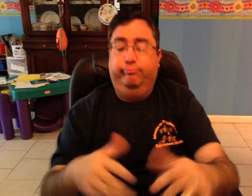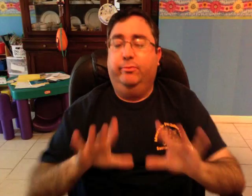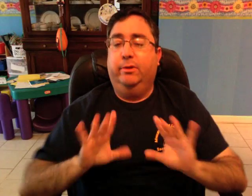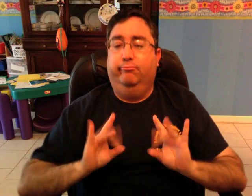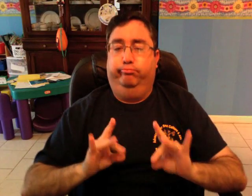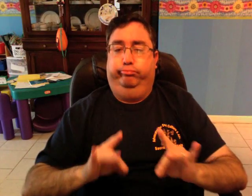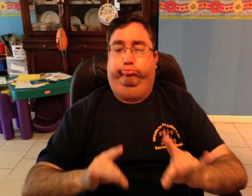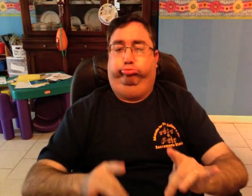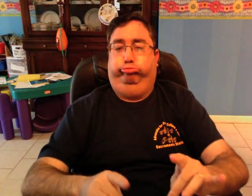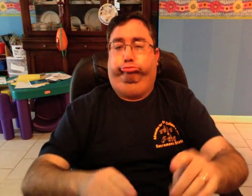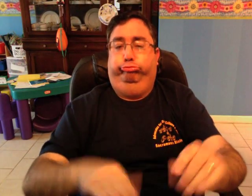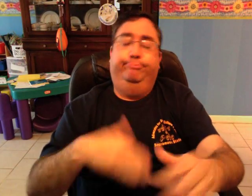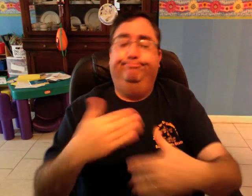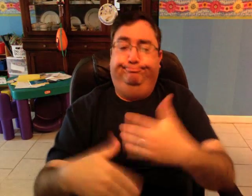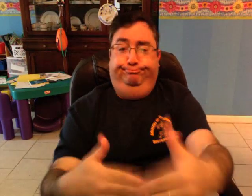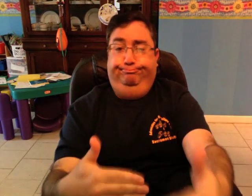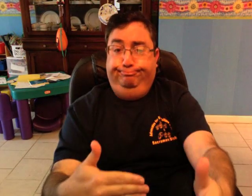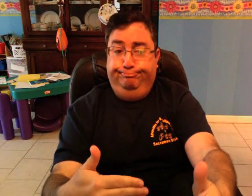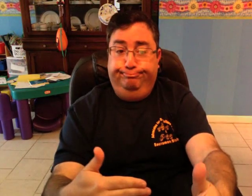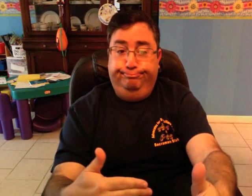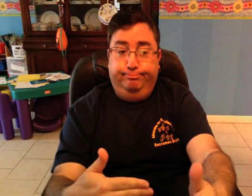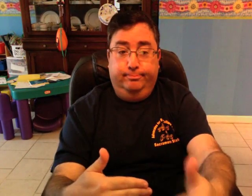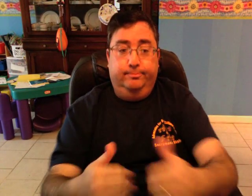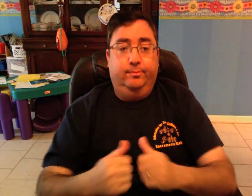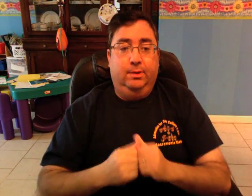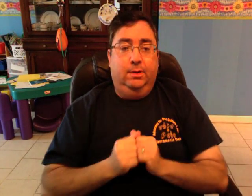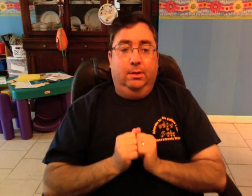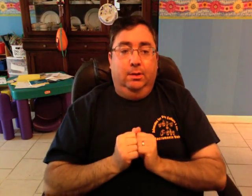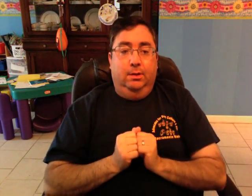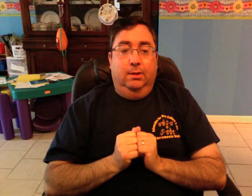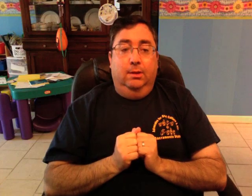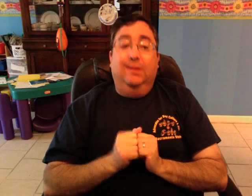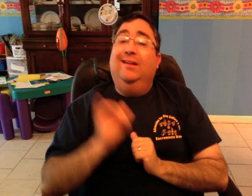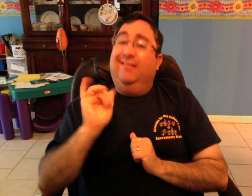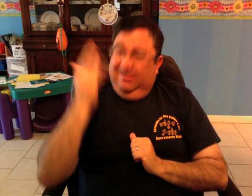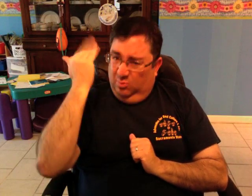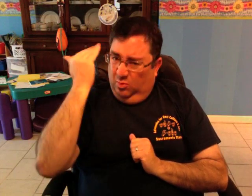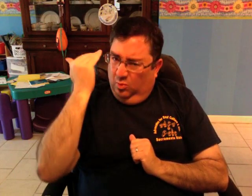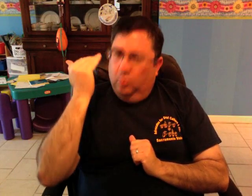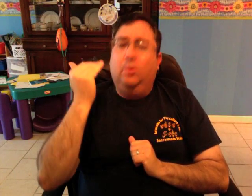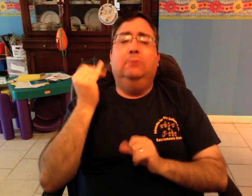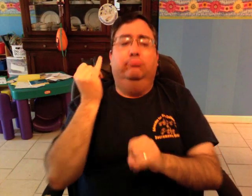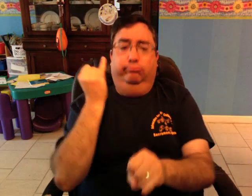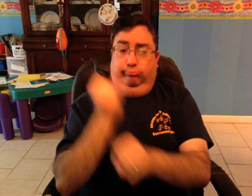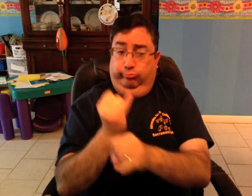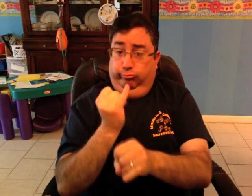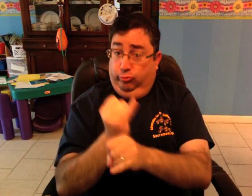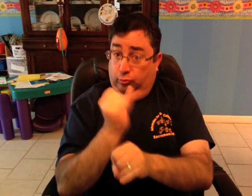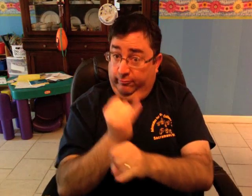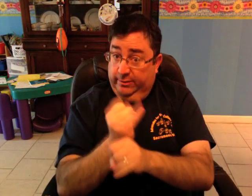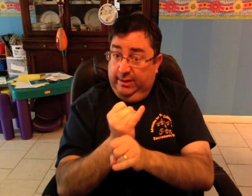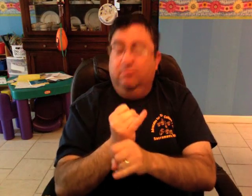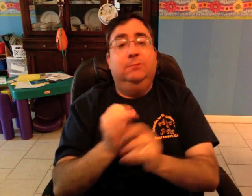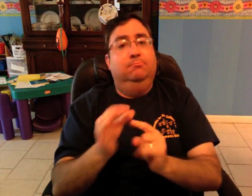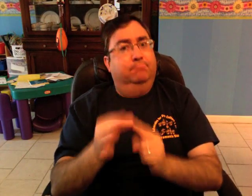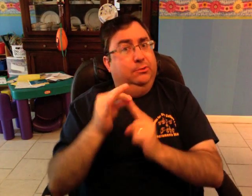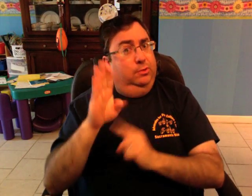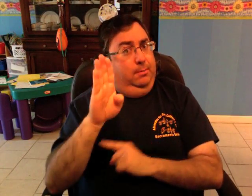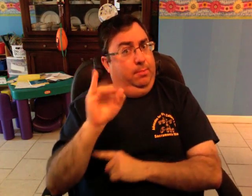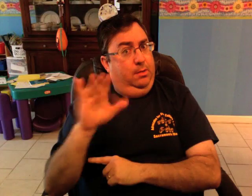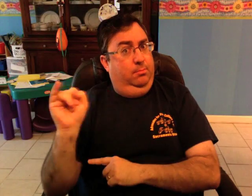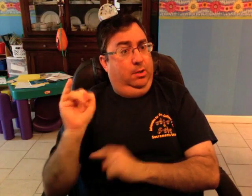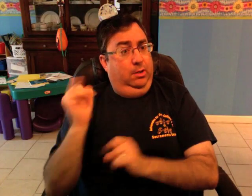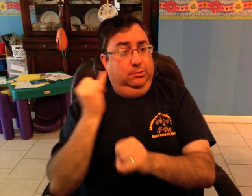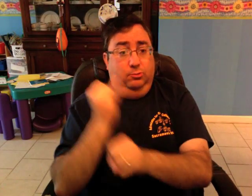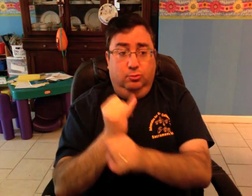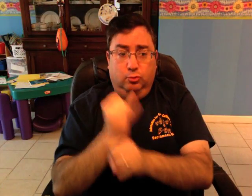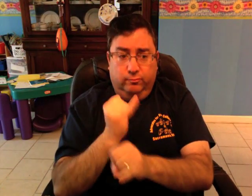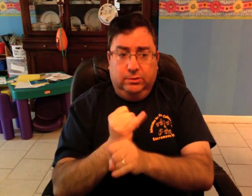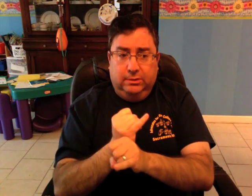That's why schools for the Deaf, especially those with Bi/Bi programs,